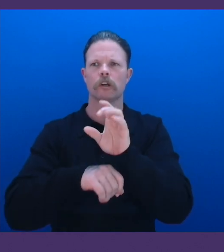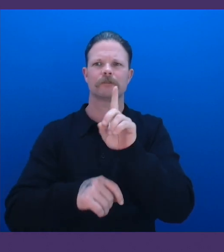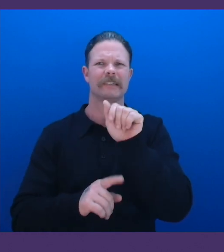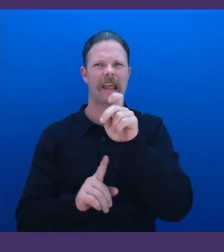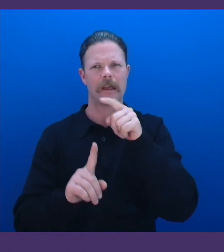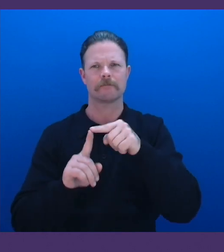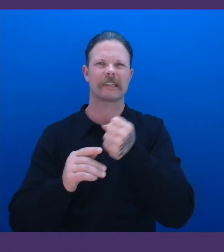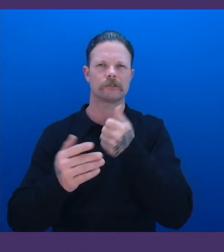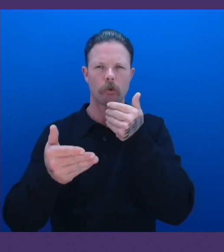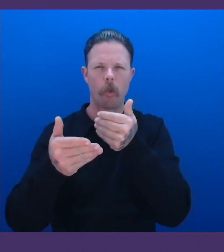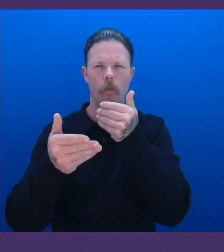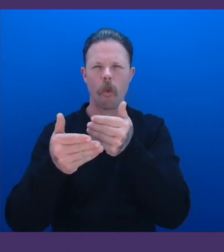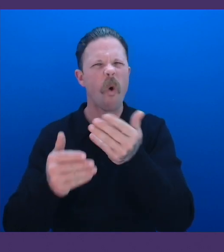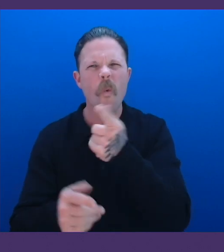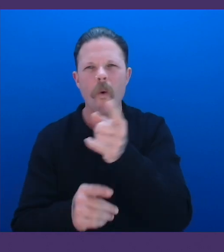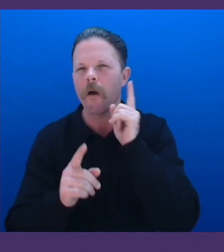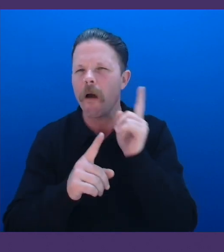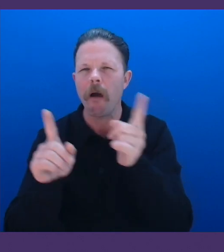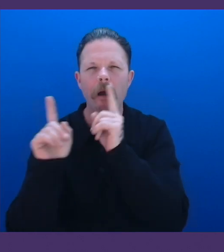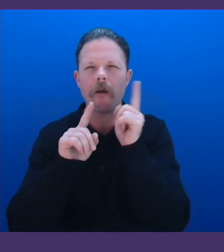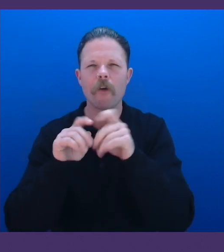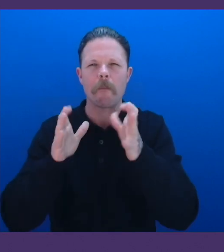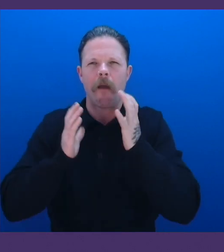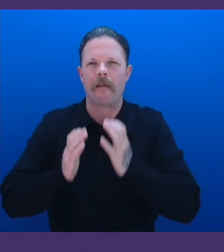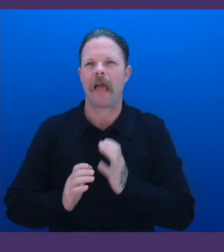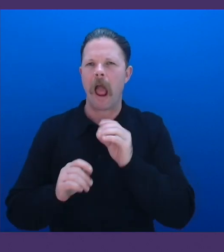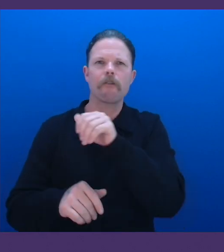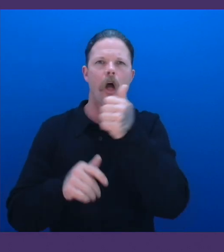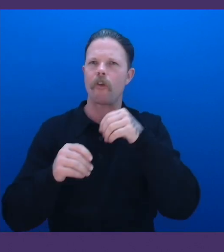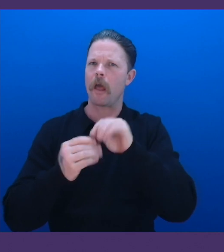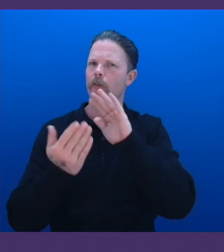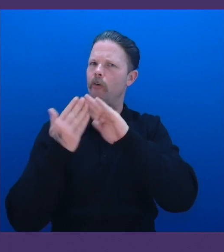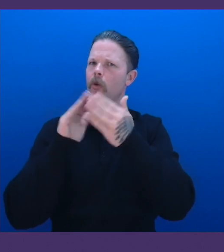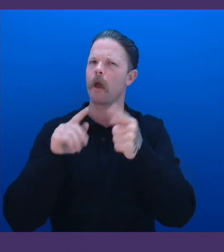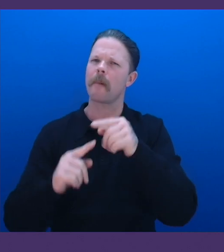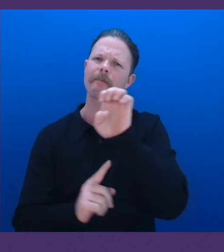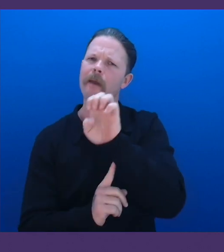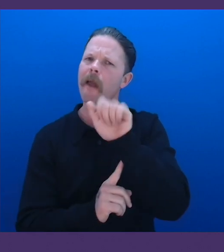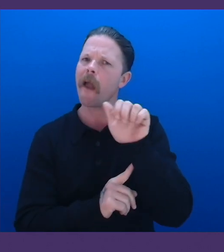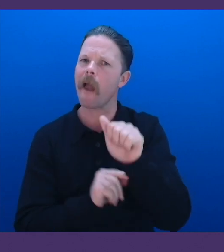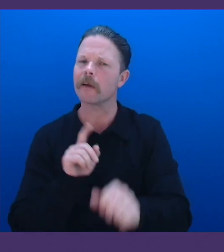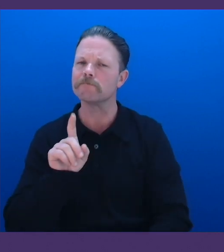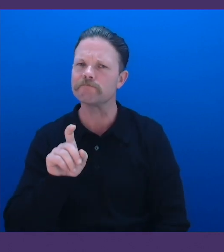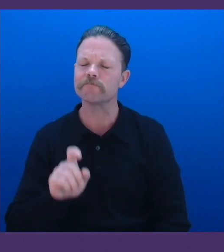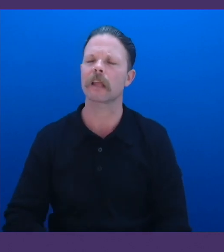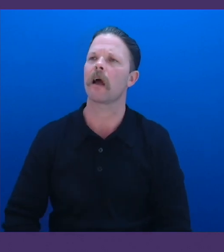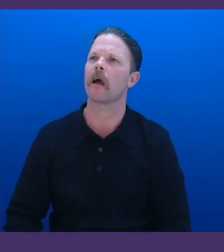What are you hearing from your clients and from others in the community about the EAA? Léonie Watson: So, from our customers,